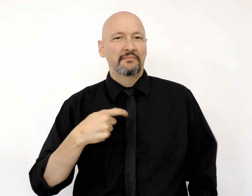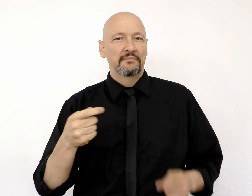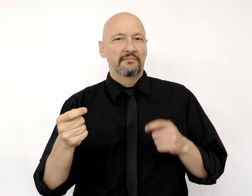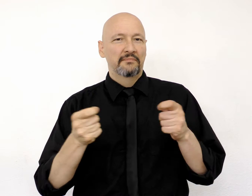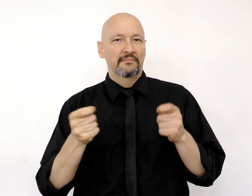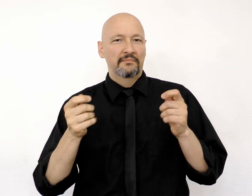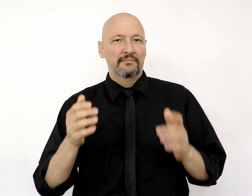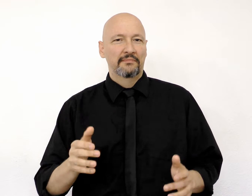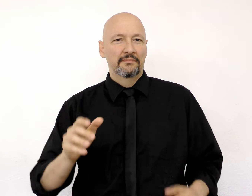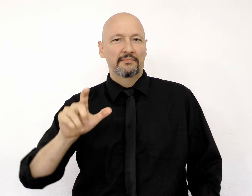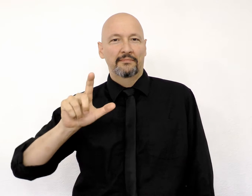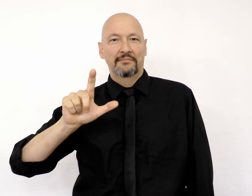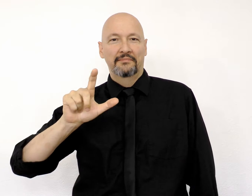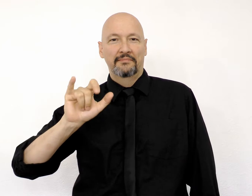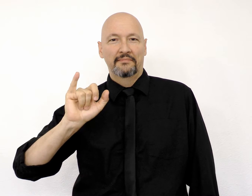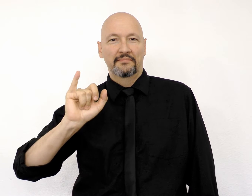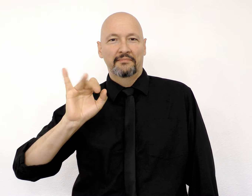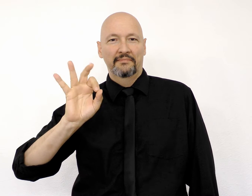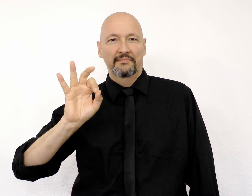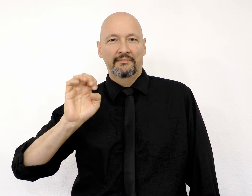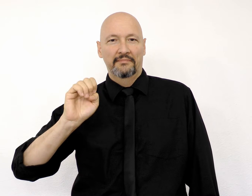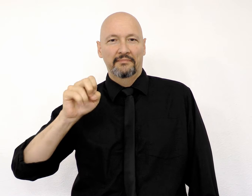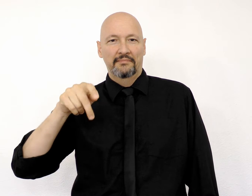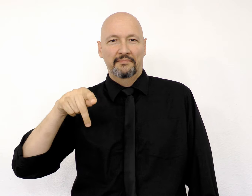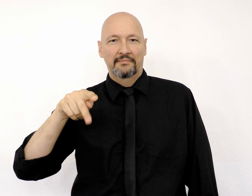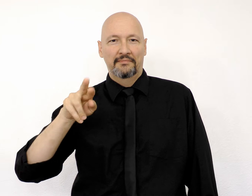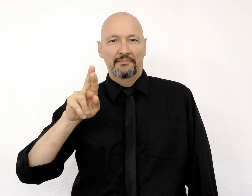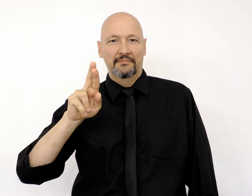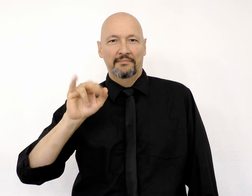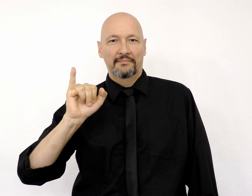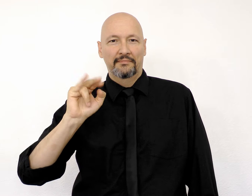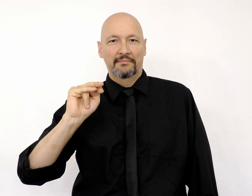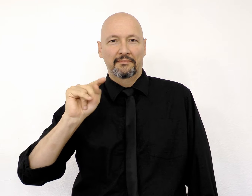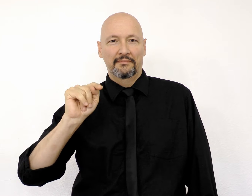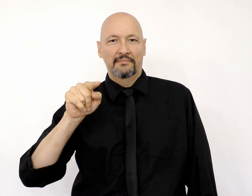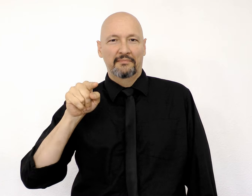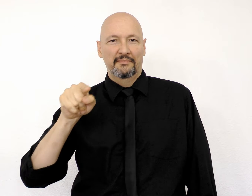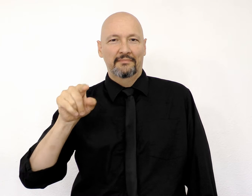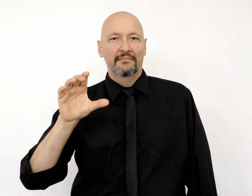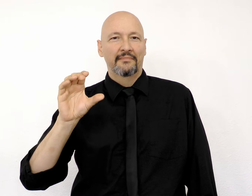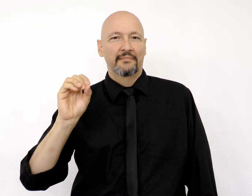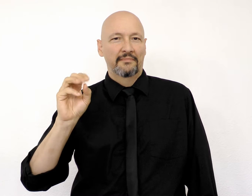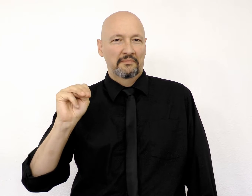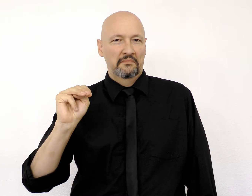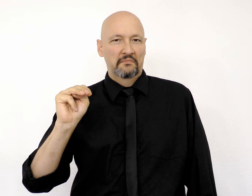I'm director of Lifeprint.com